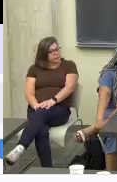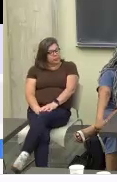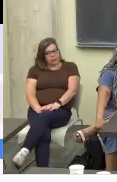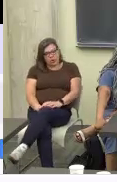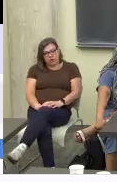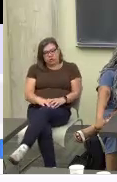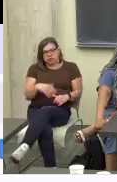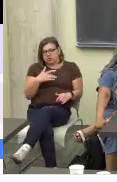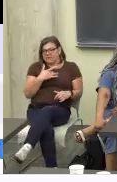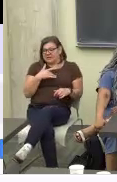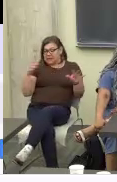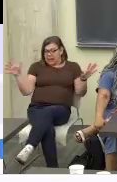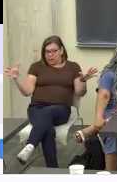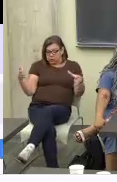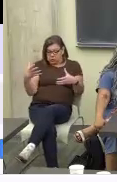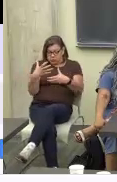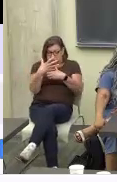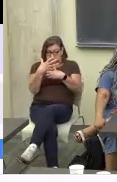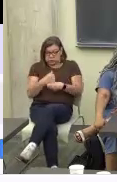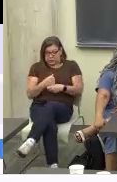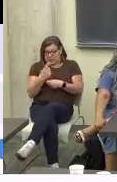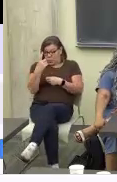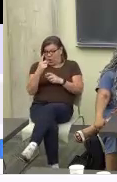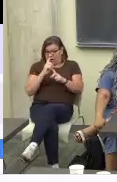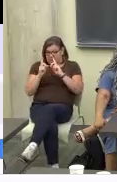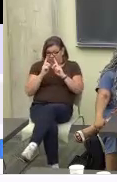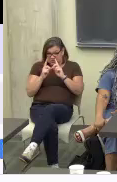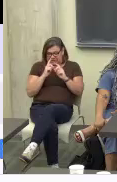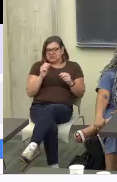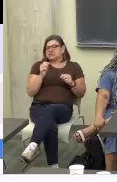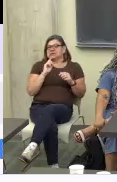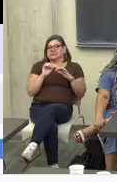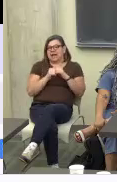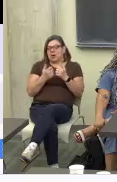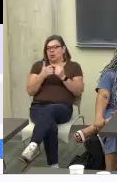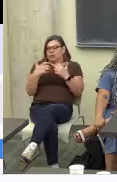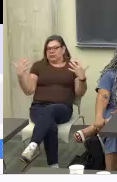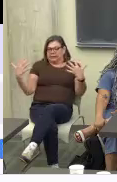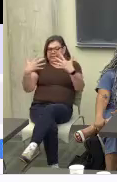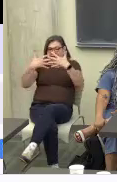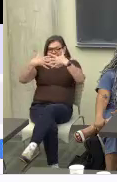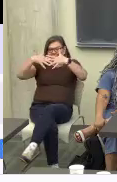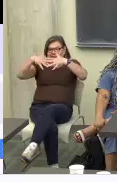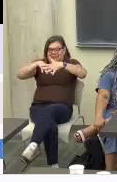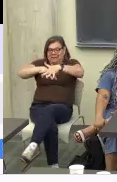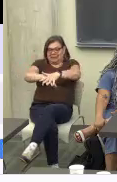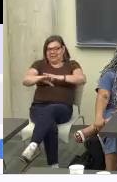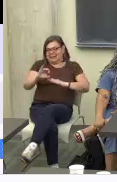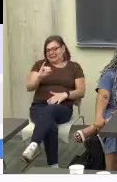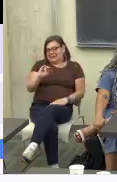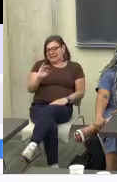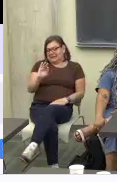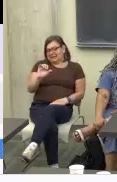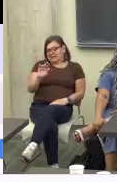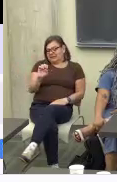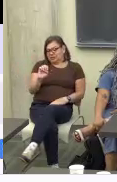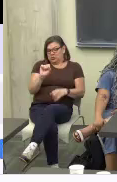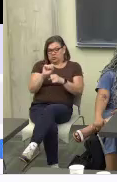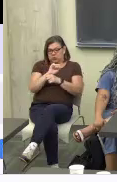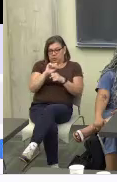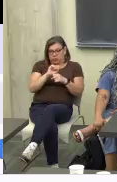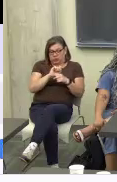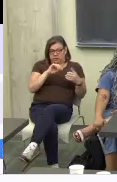into a single conversation is how do we infuse the work and community in ai